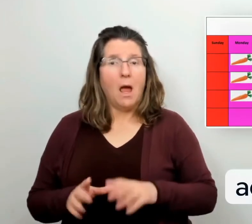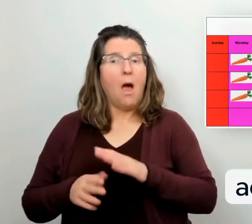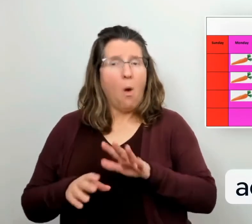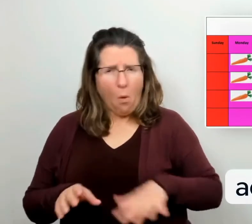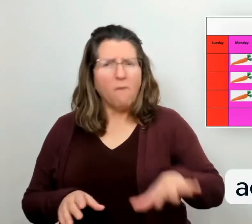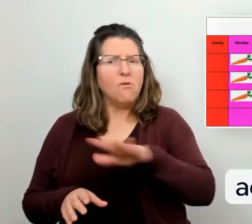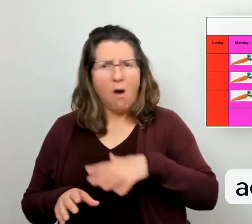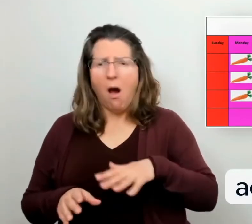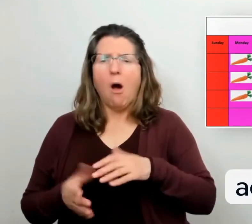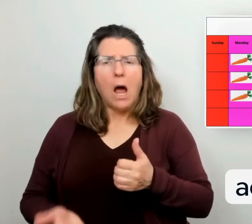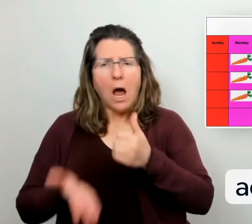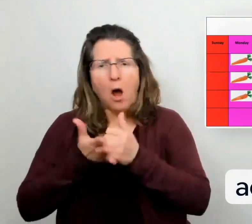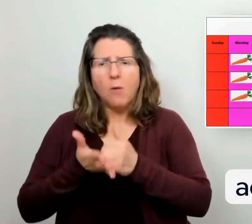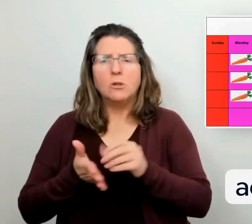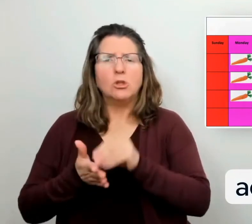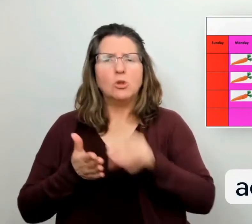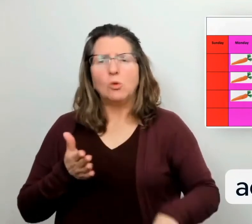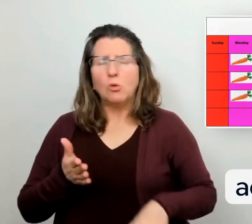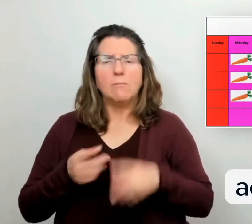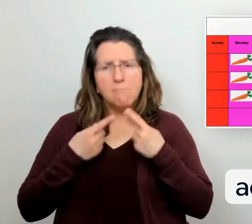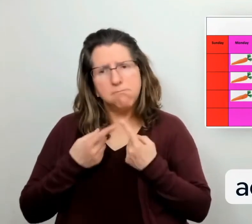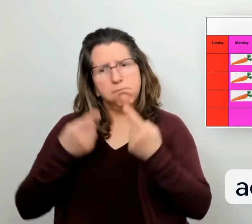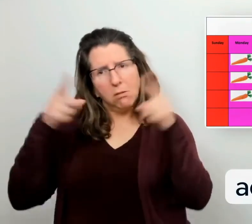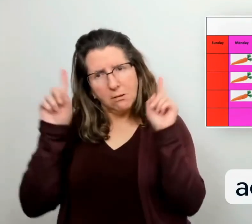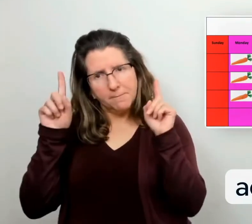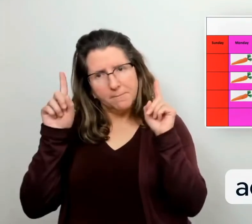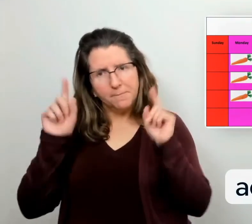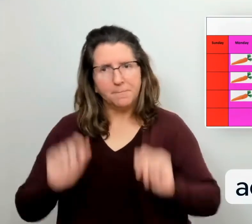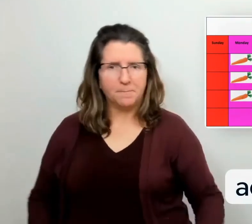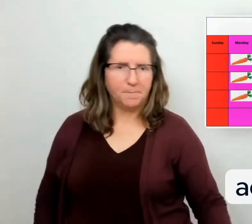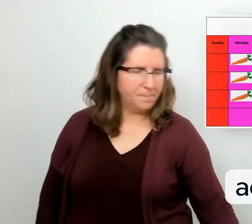Fourthly, they found there was overall improvement in student achievement.